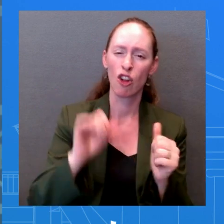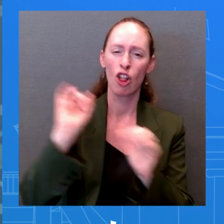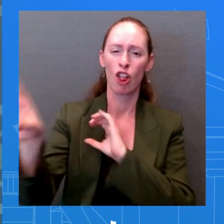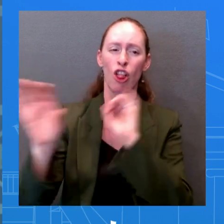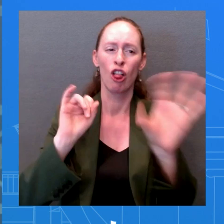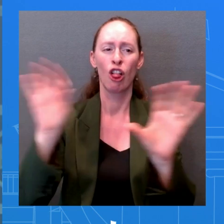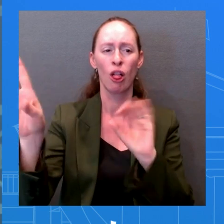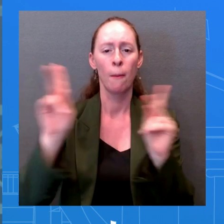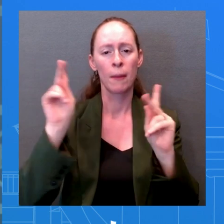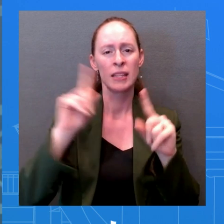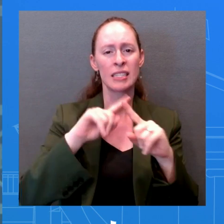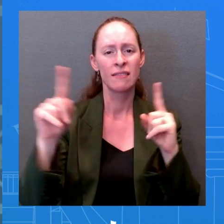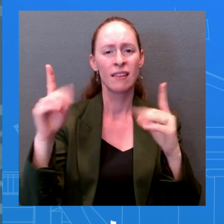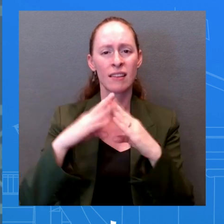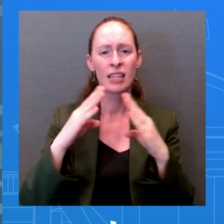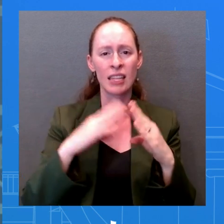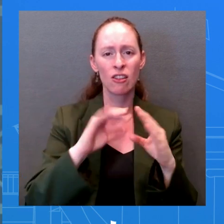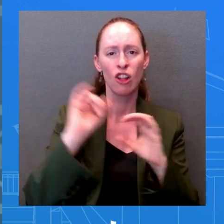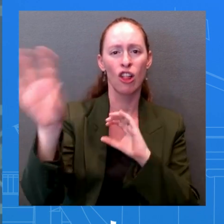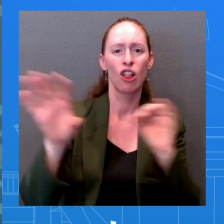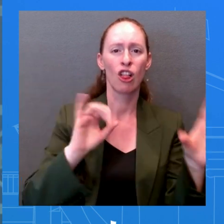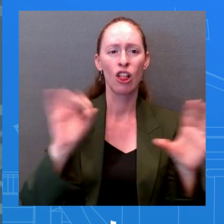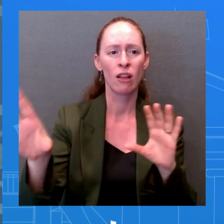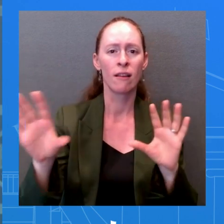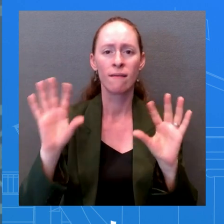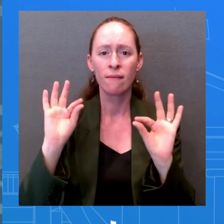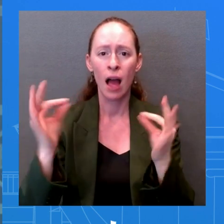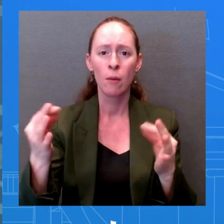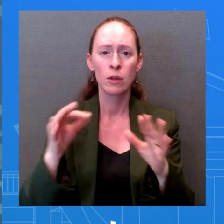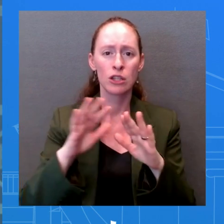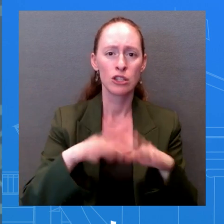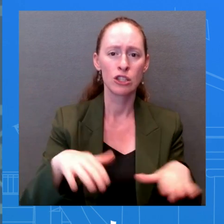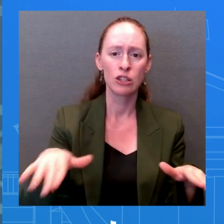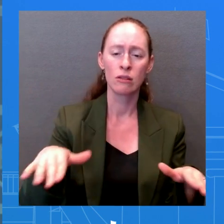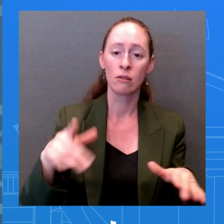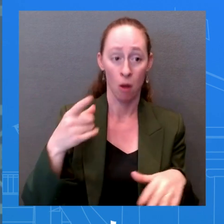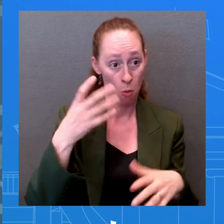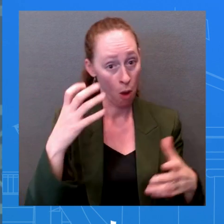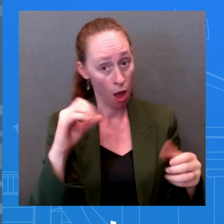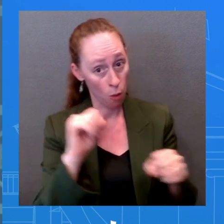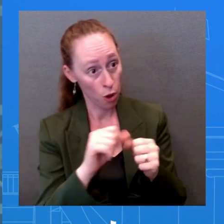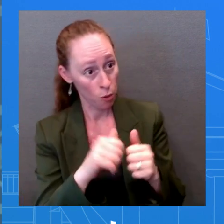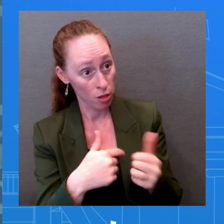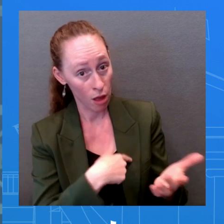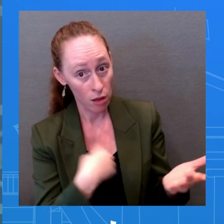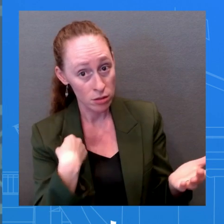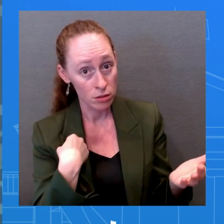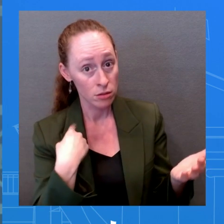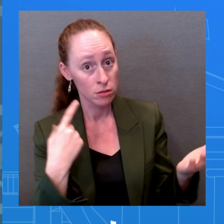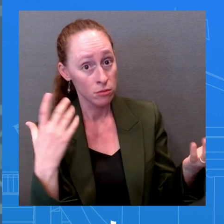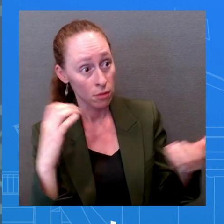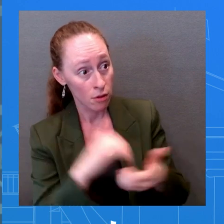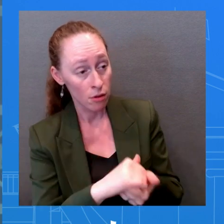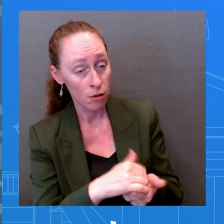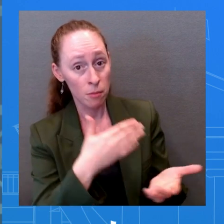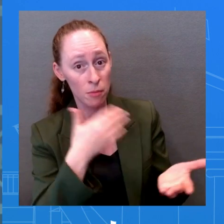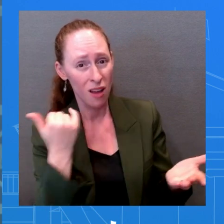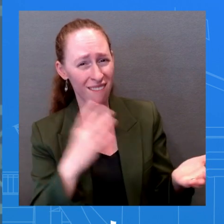And if they want to work with us on securing the border, on fixing the immigration system, we're happy to do that.